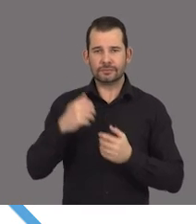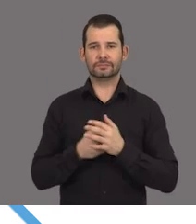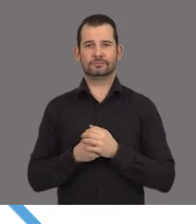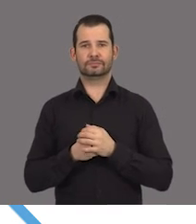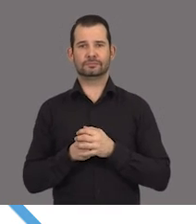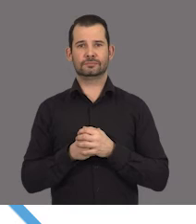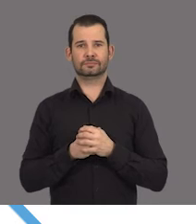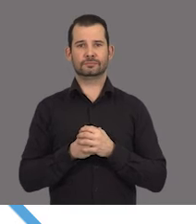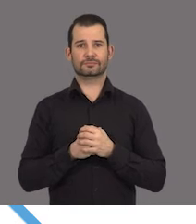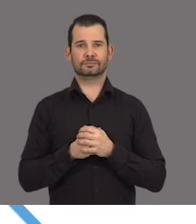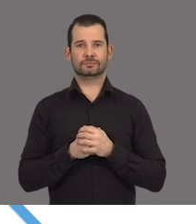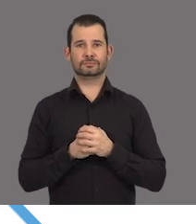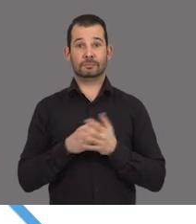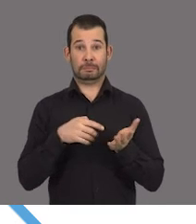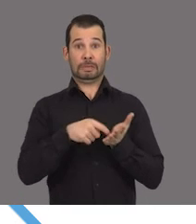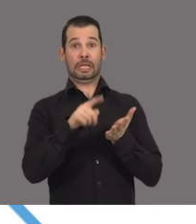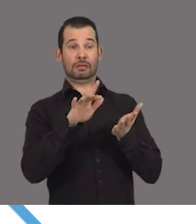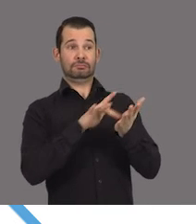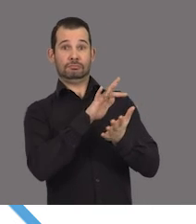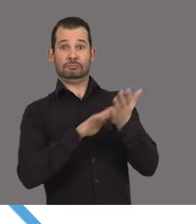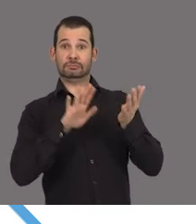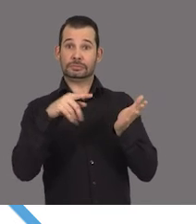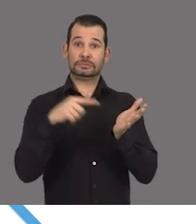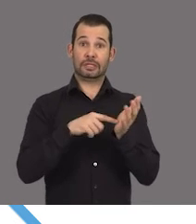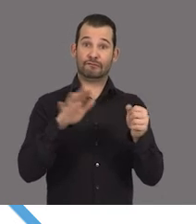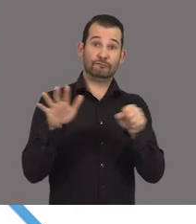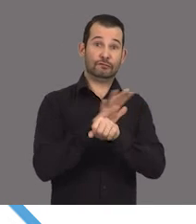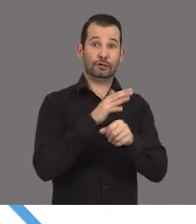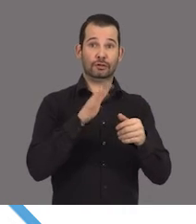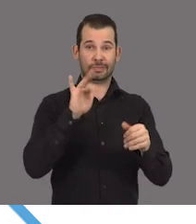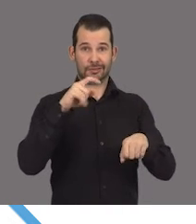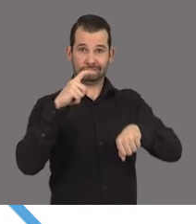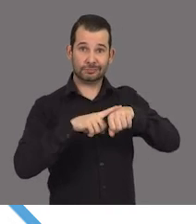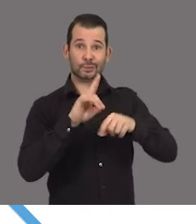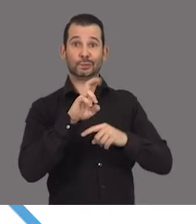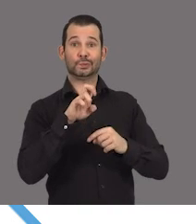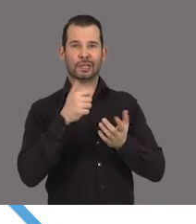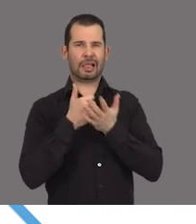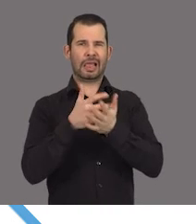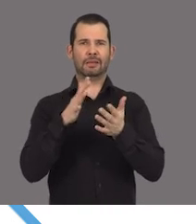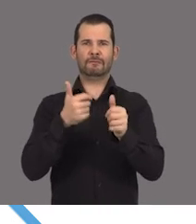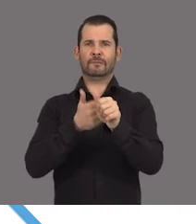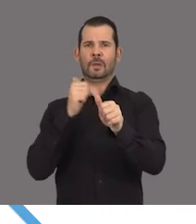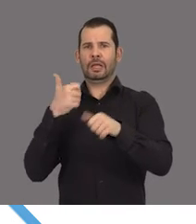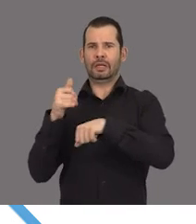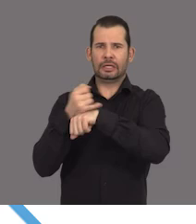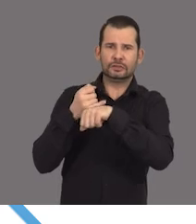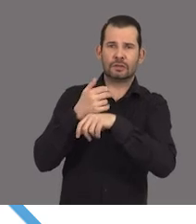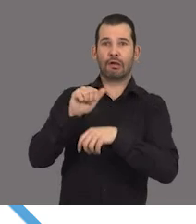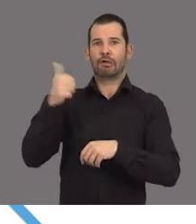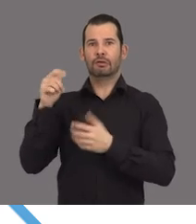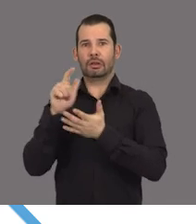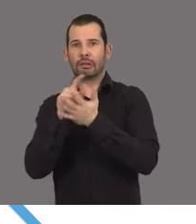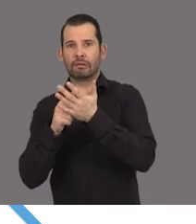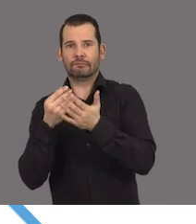Paying your debt in full by the due date helps you avoid interest and other legal and financial consequences.